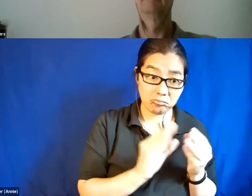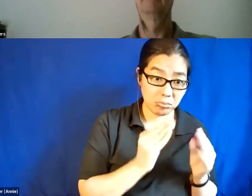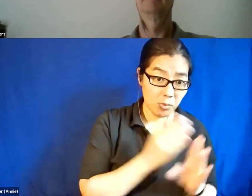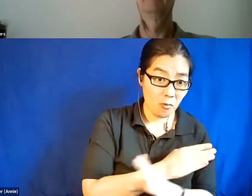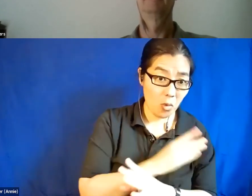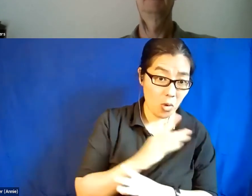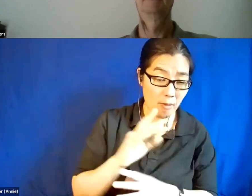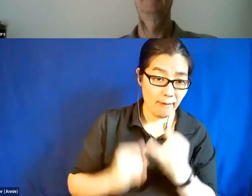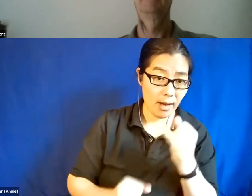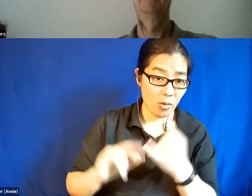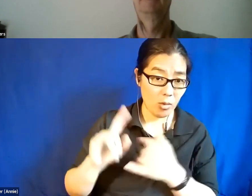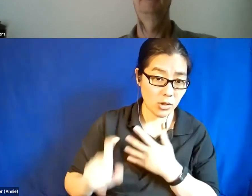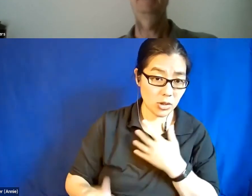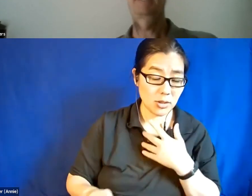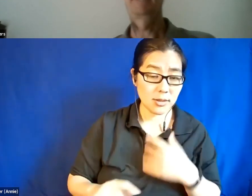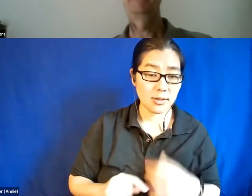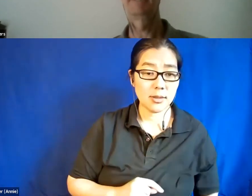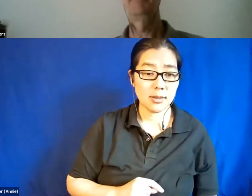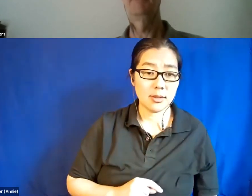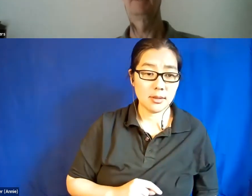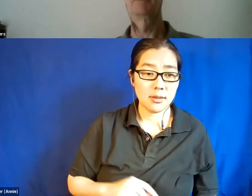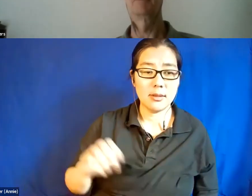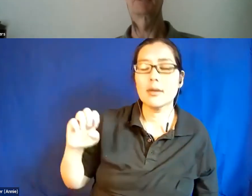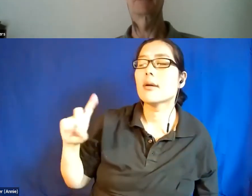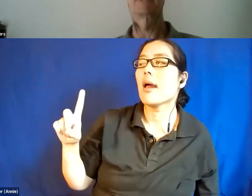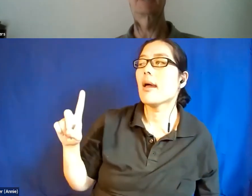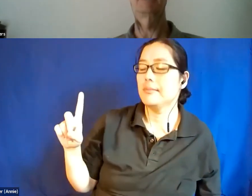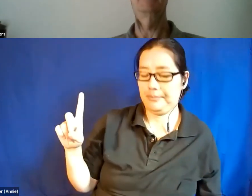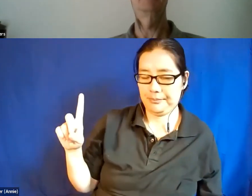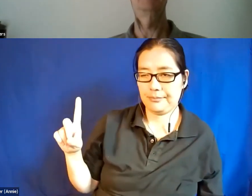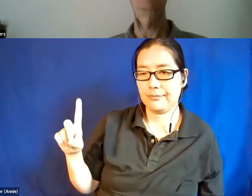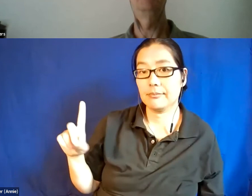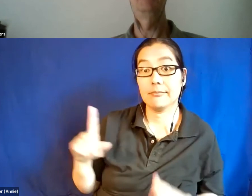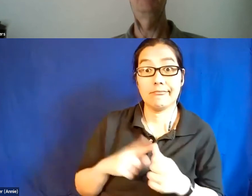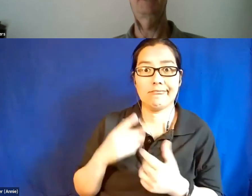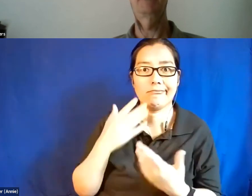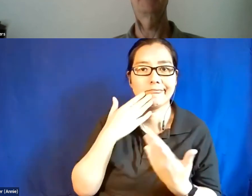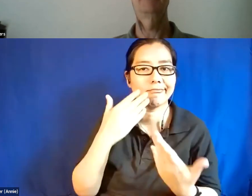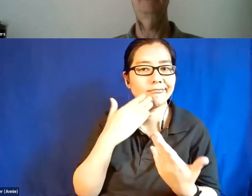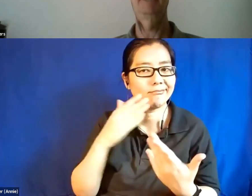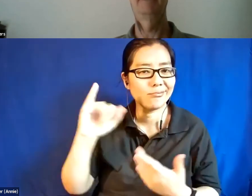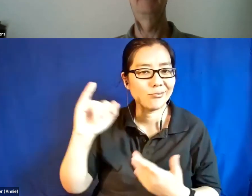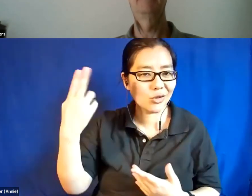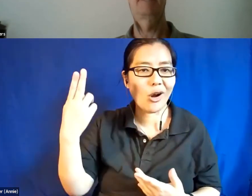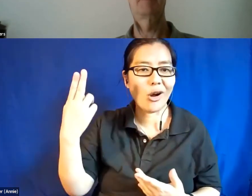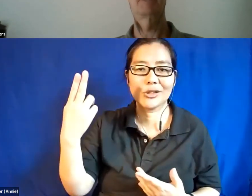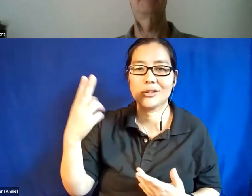Summers: Yeah. Thanks again to you Josh, Ting, Amazon, San